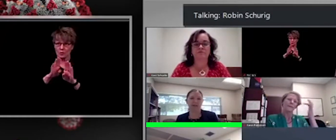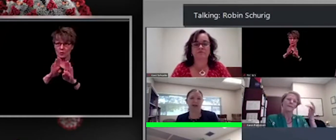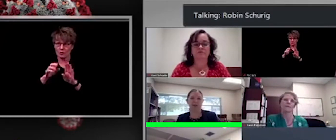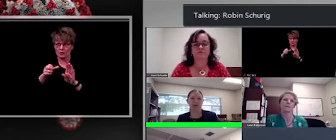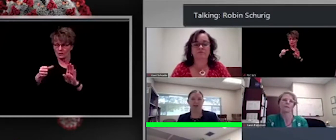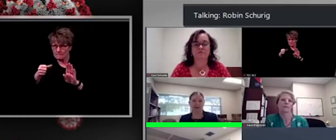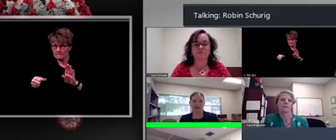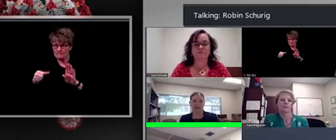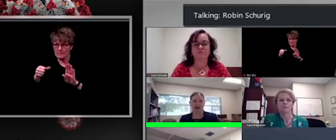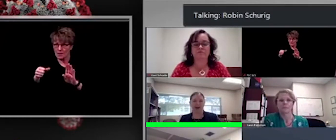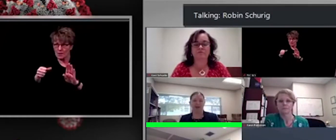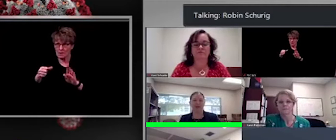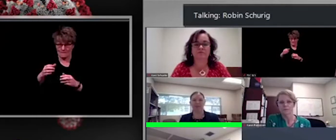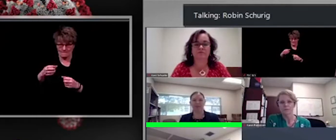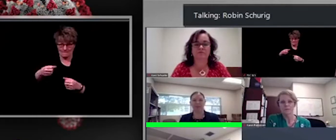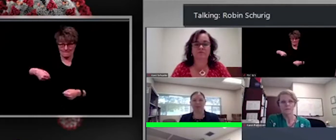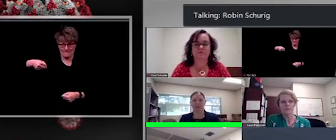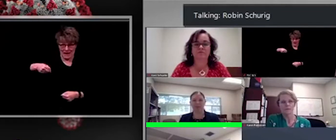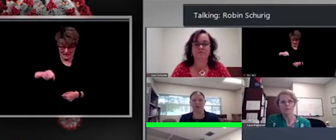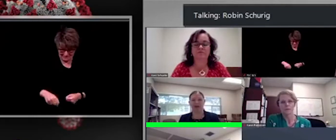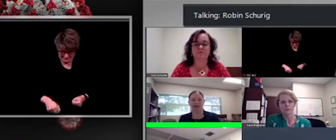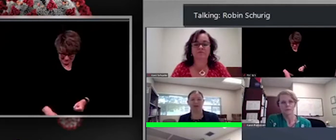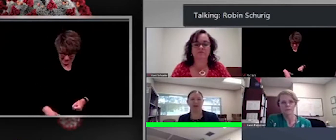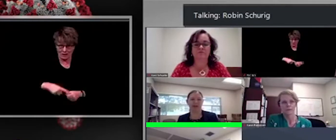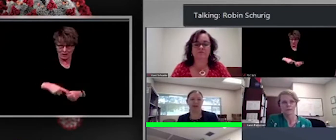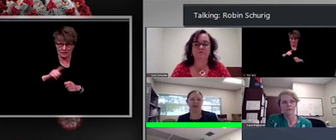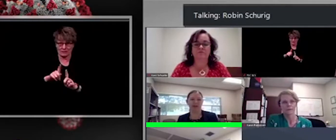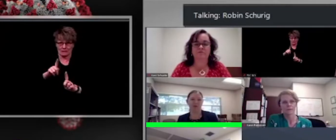down, and then step back, then the people at the door can put candy in your bag for